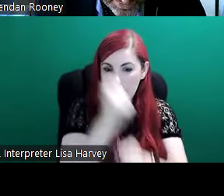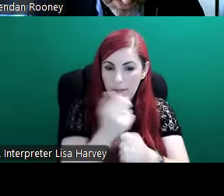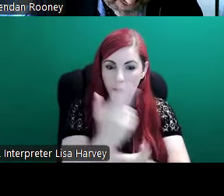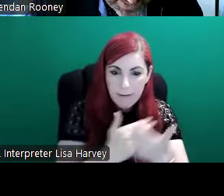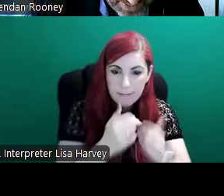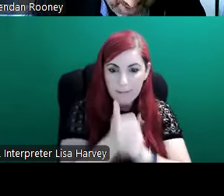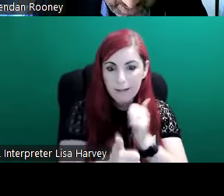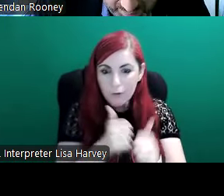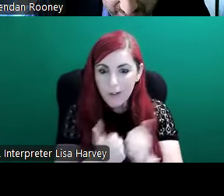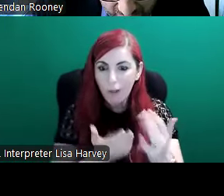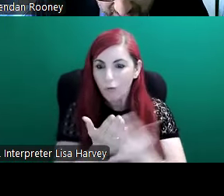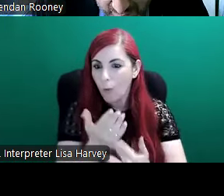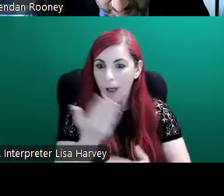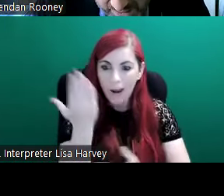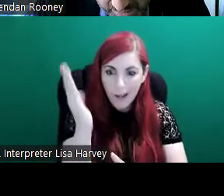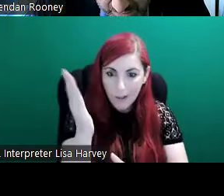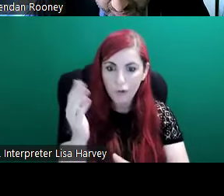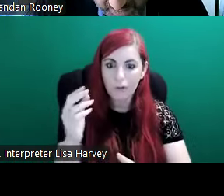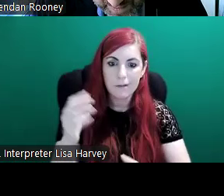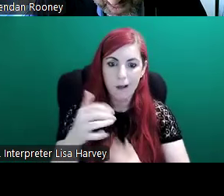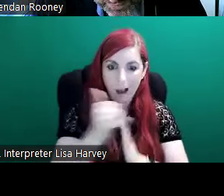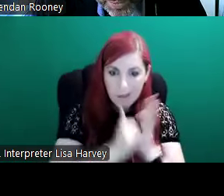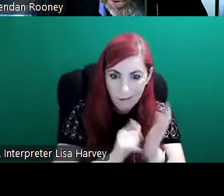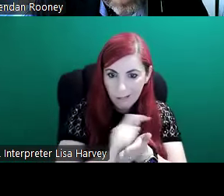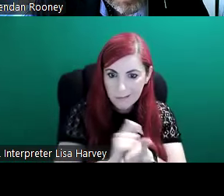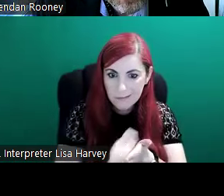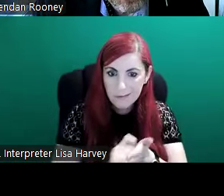broadcasts that had become a regular part of her practice and promotion of art since